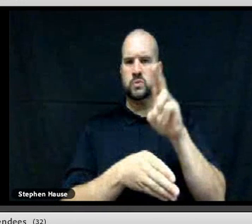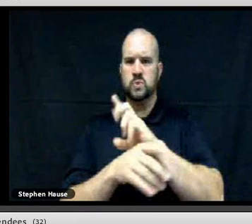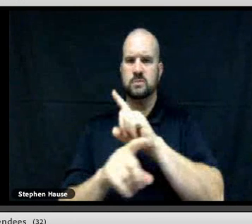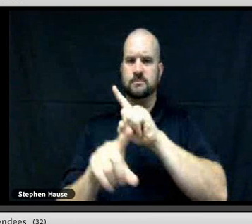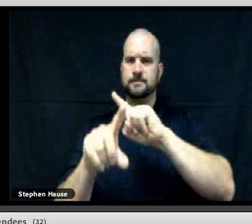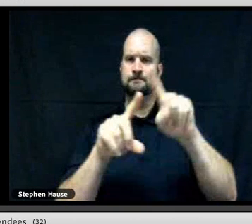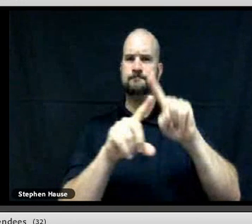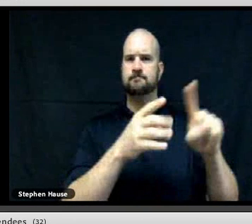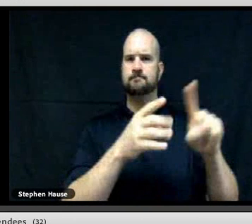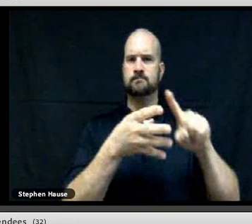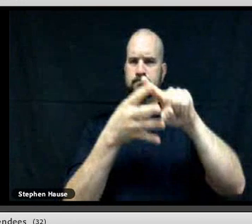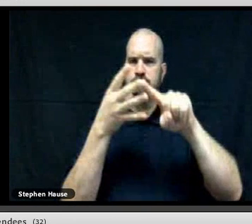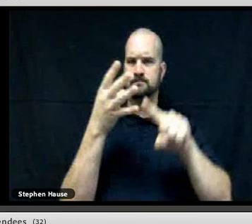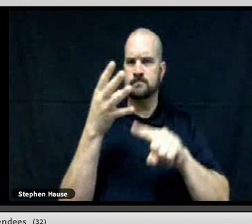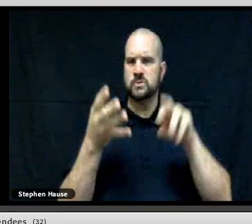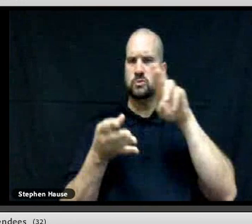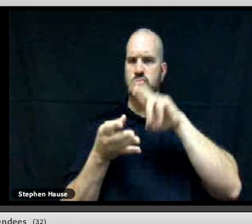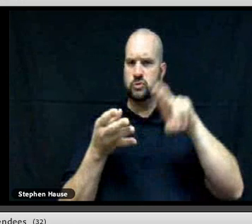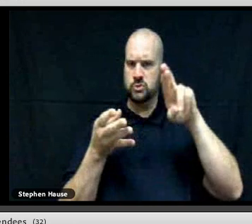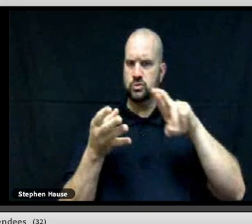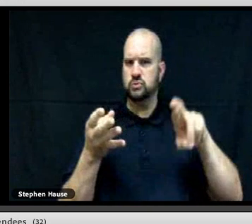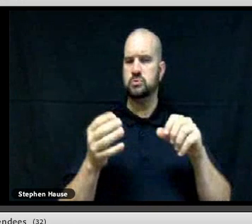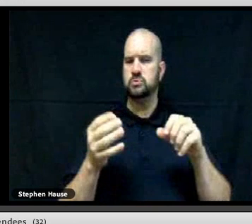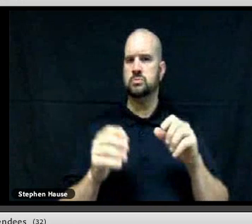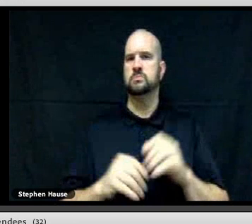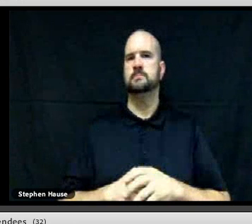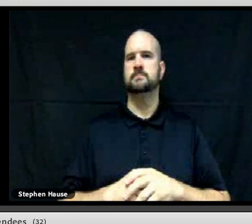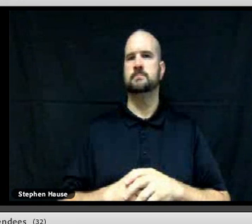that you might be conducting on their site.